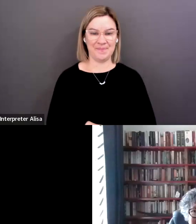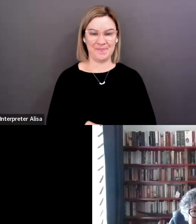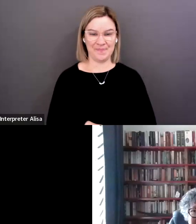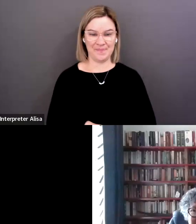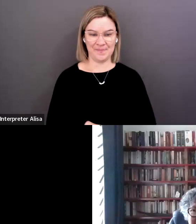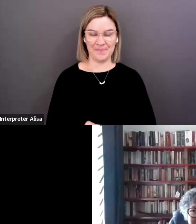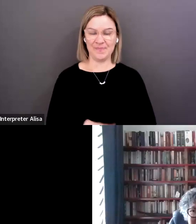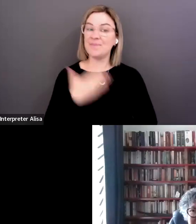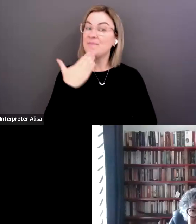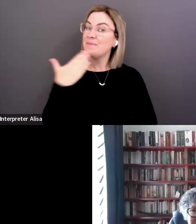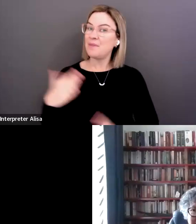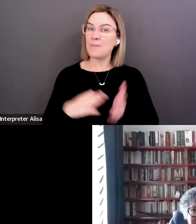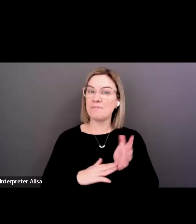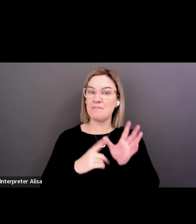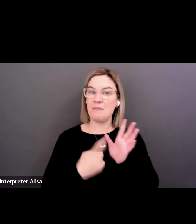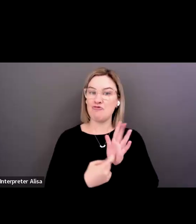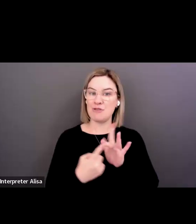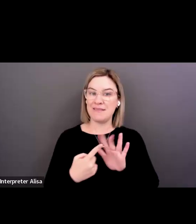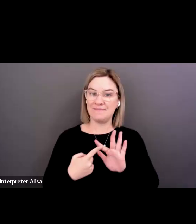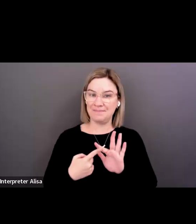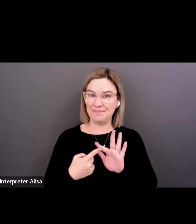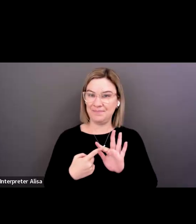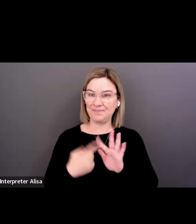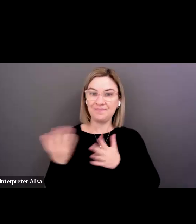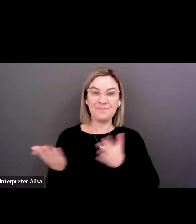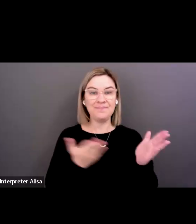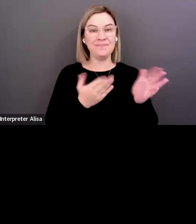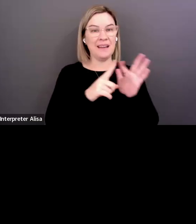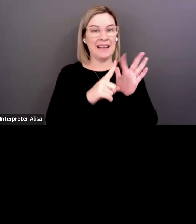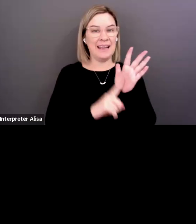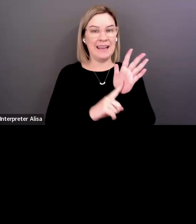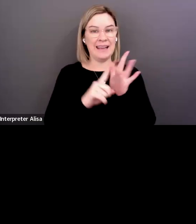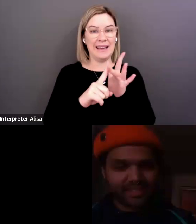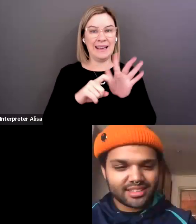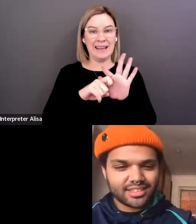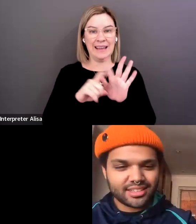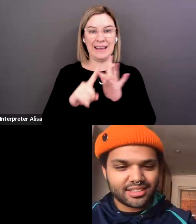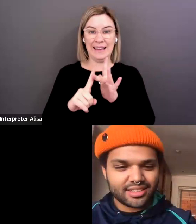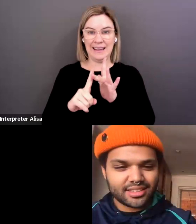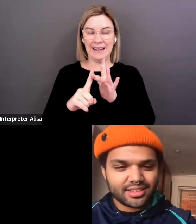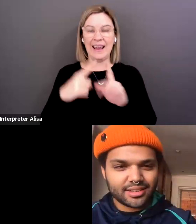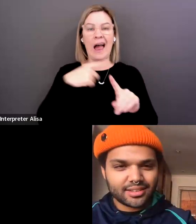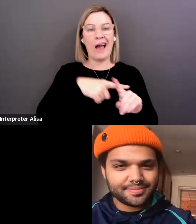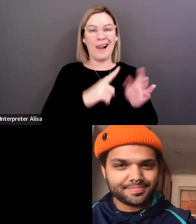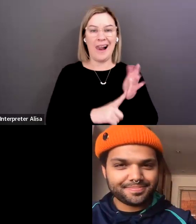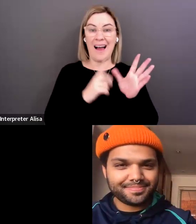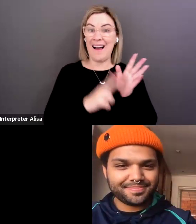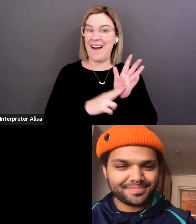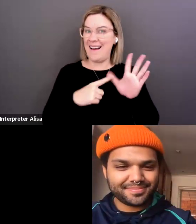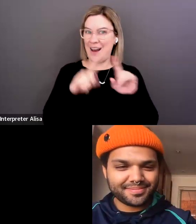sitting and walking amongst giants today. What a day this will be. Thank you.